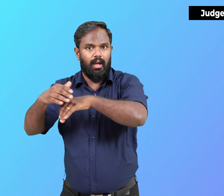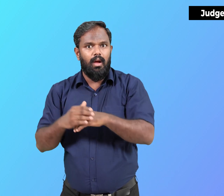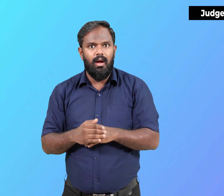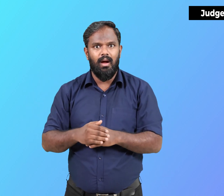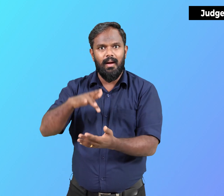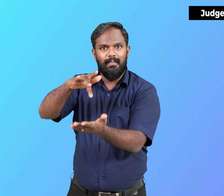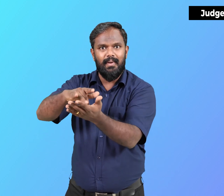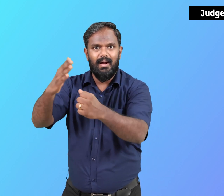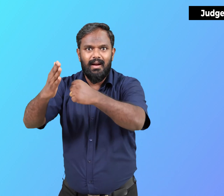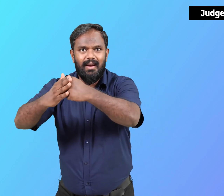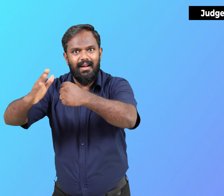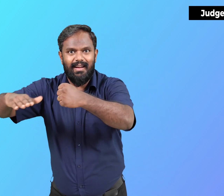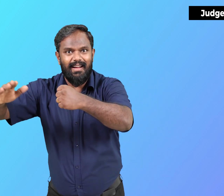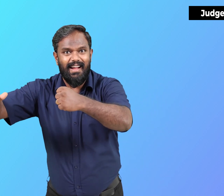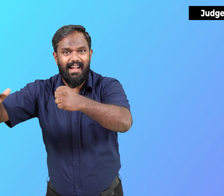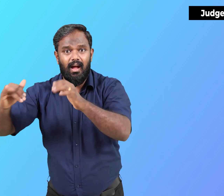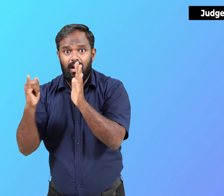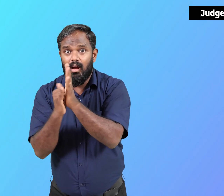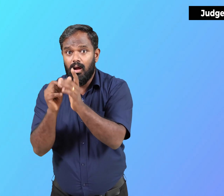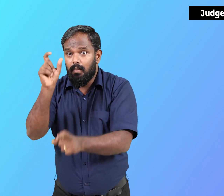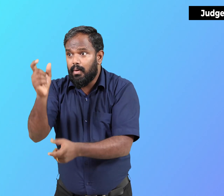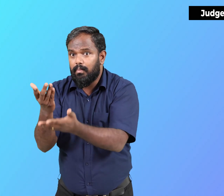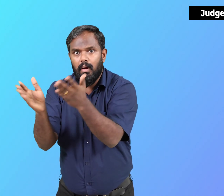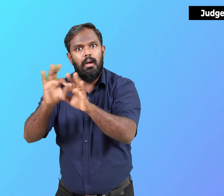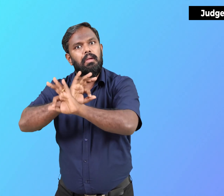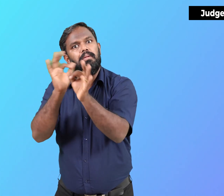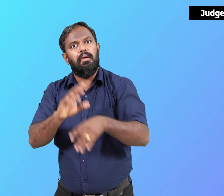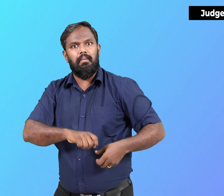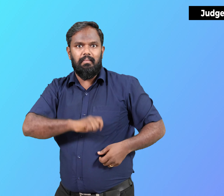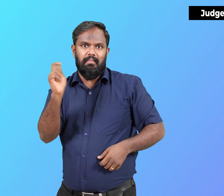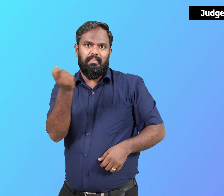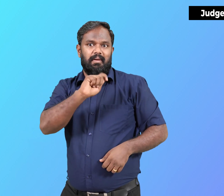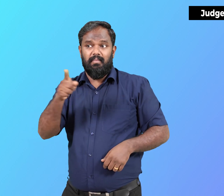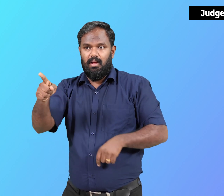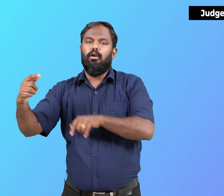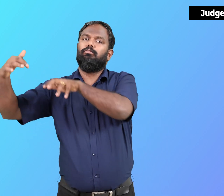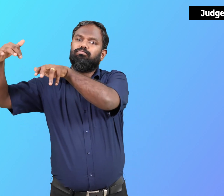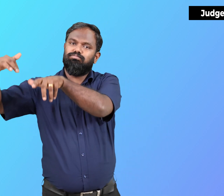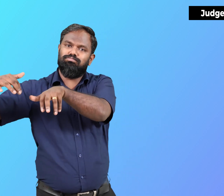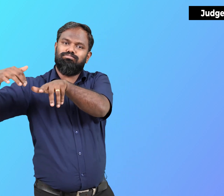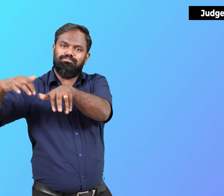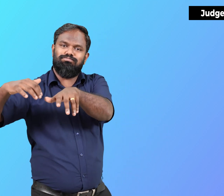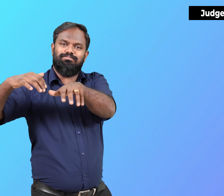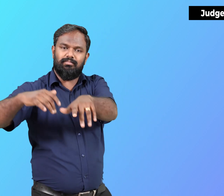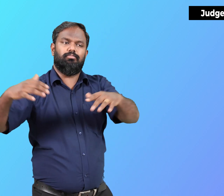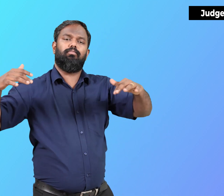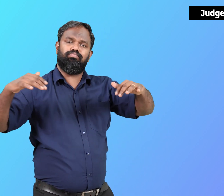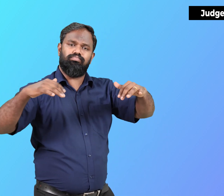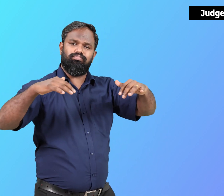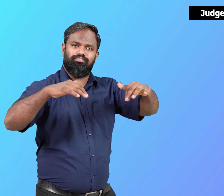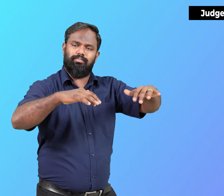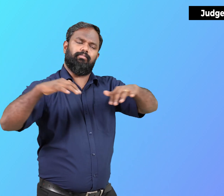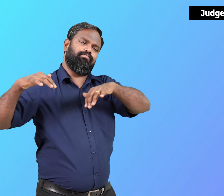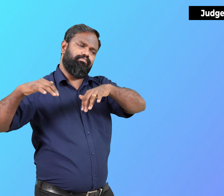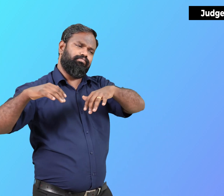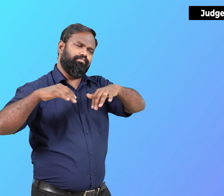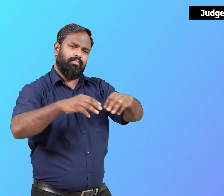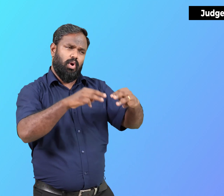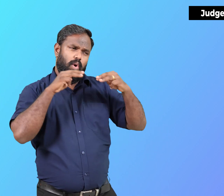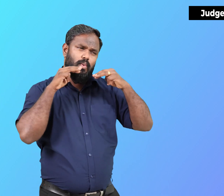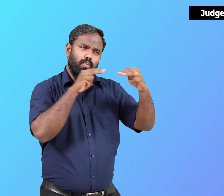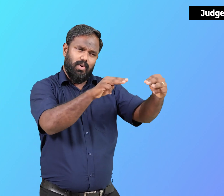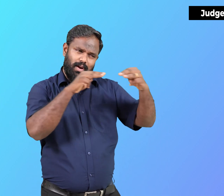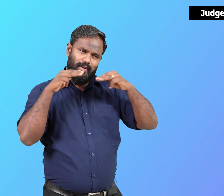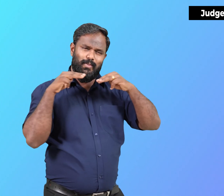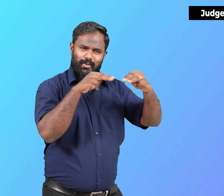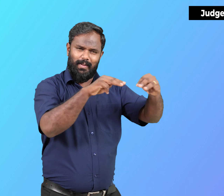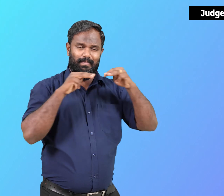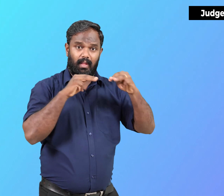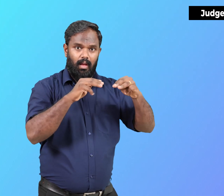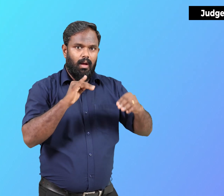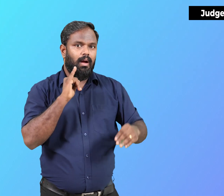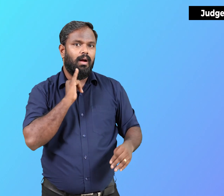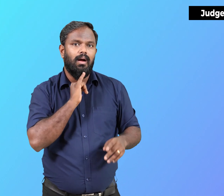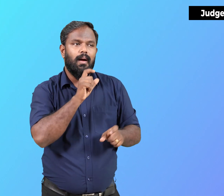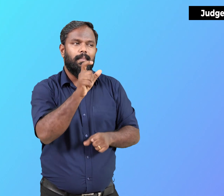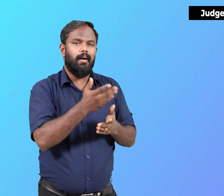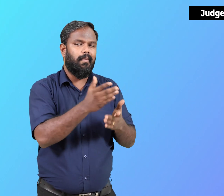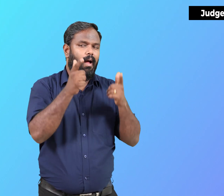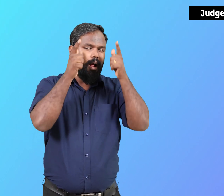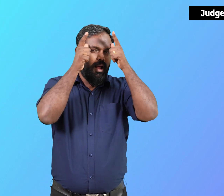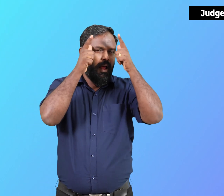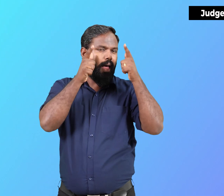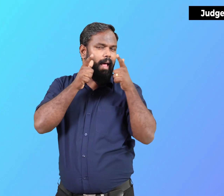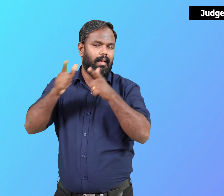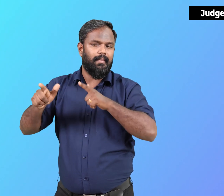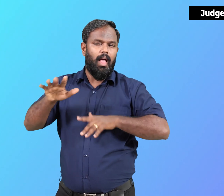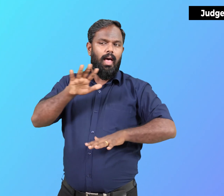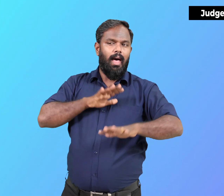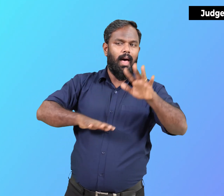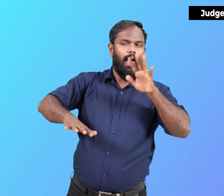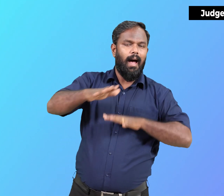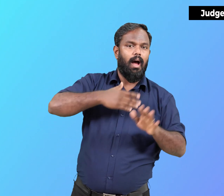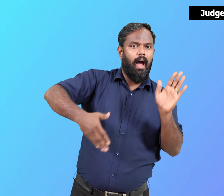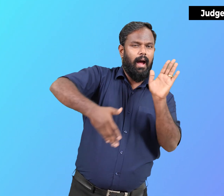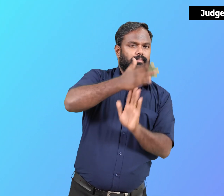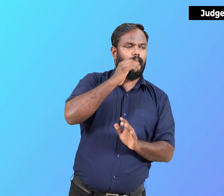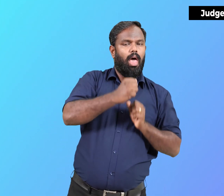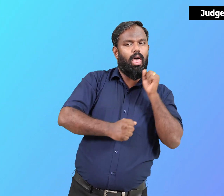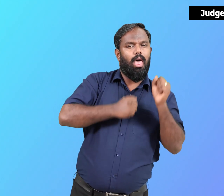The army of Benjamin came out of the city of Gibeah to fight the army of Israel. The army of Israel backed up and let the army of Benjamin chase them.